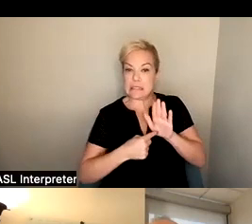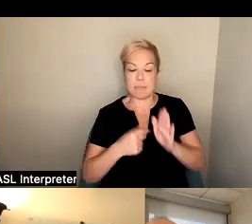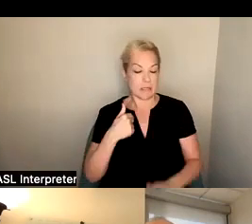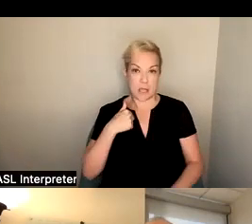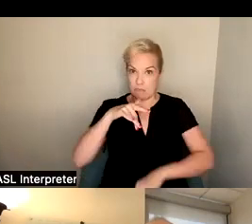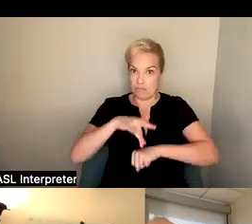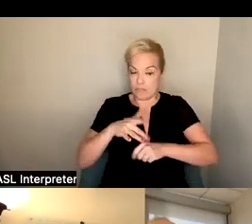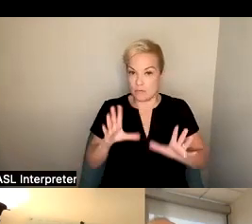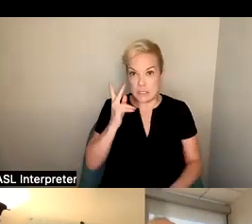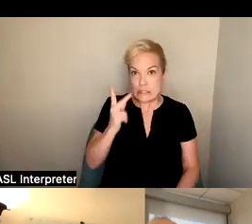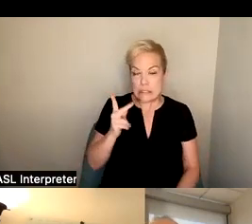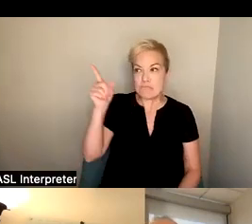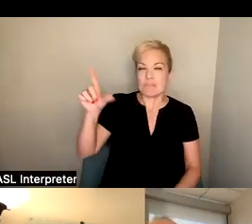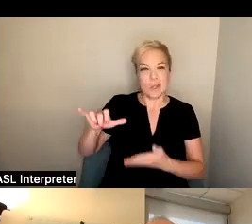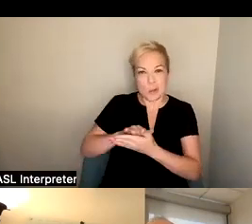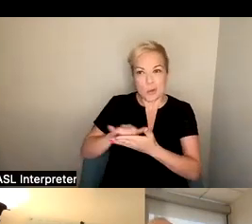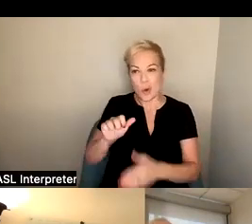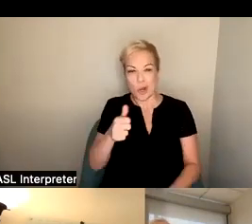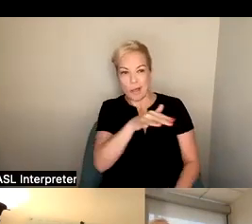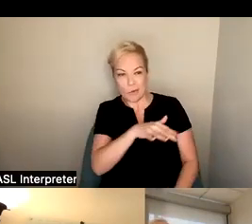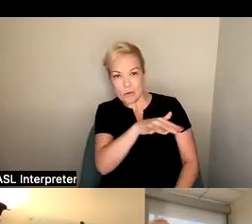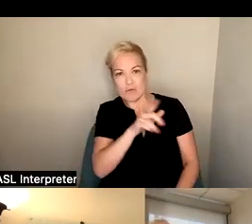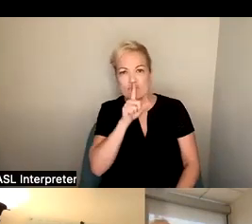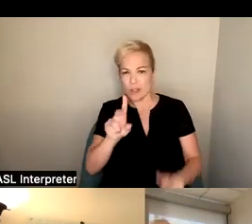mostly in New York and other places, that really examined this and create this, kind of,